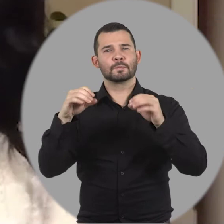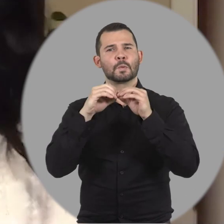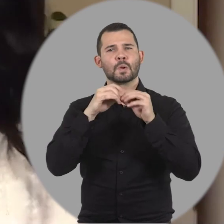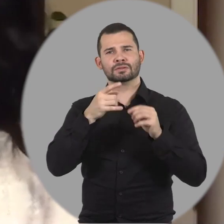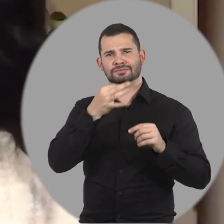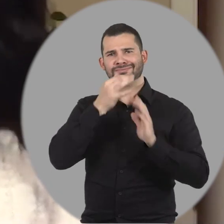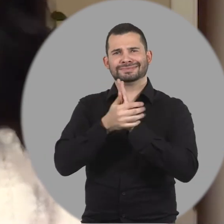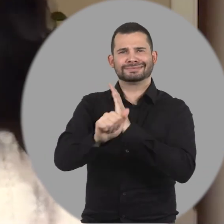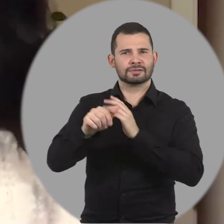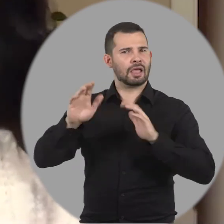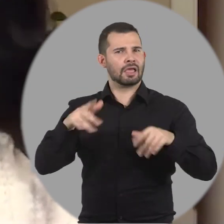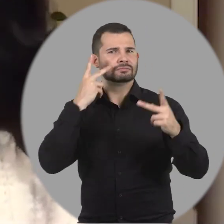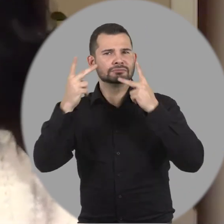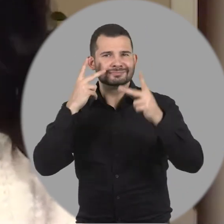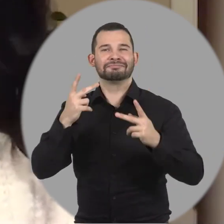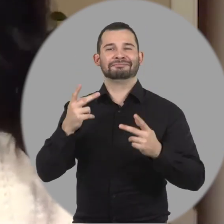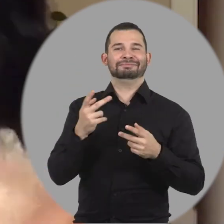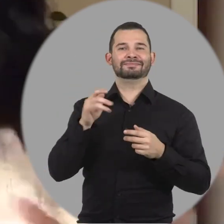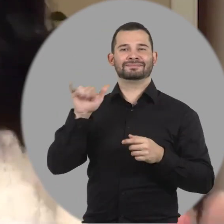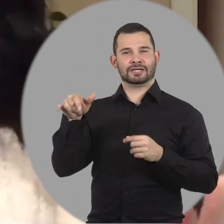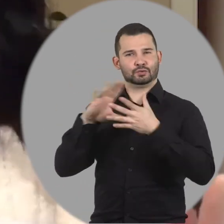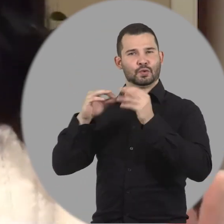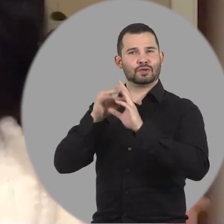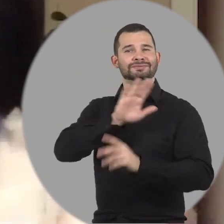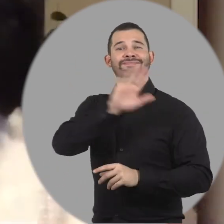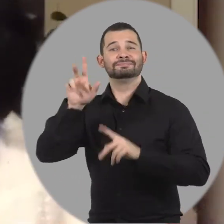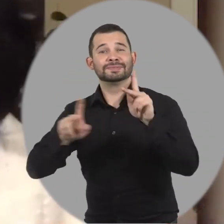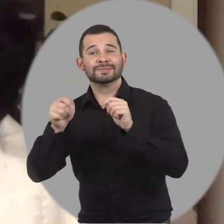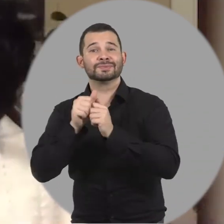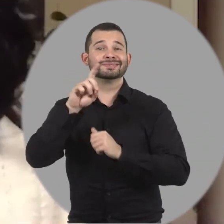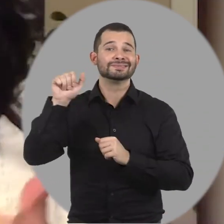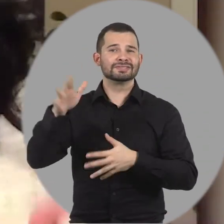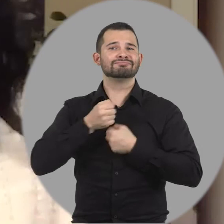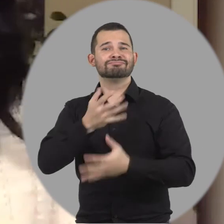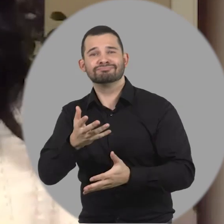series called "More Talent Untapped" Stories of people from whom we have a lot to learn,